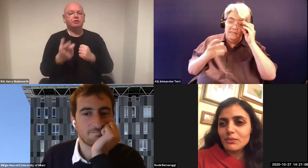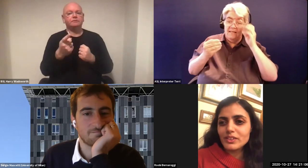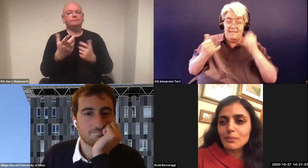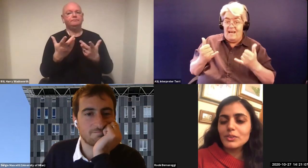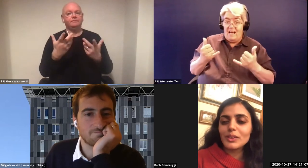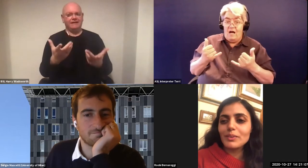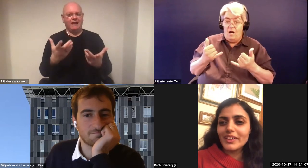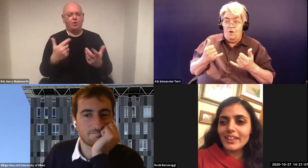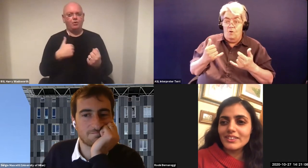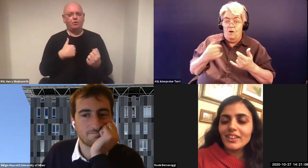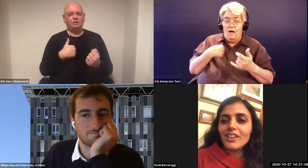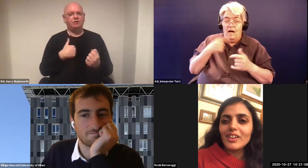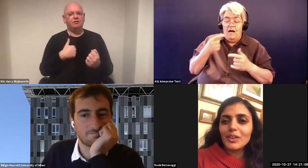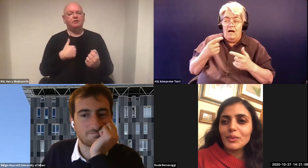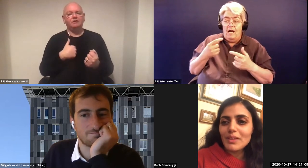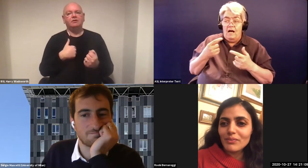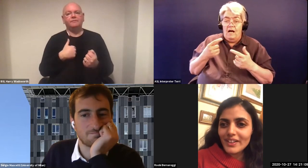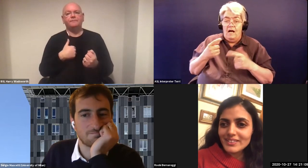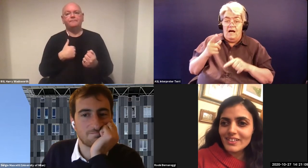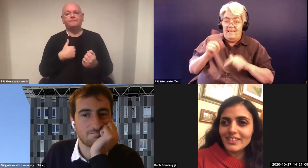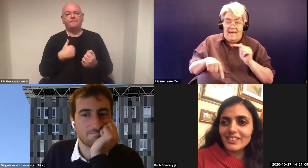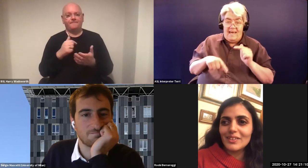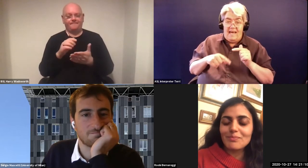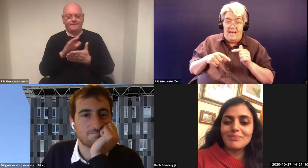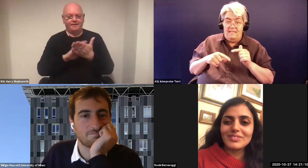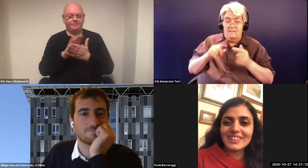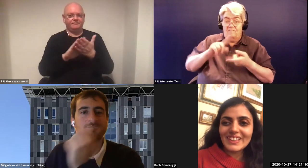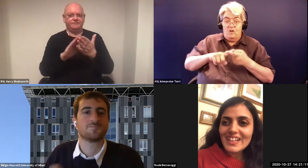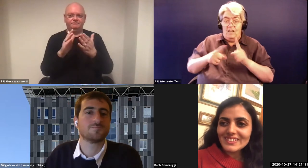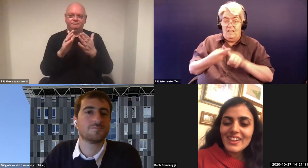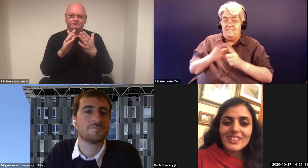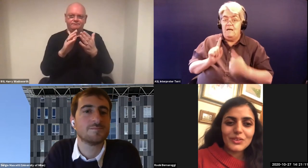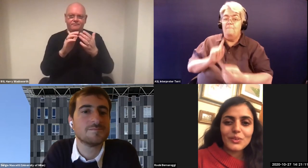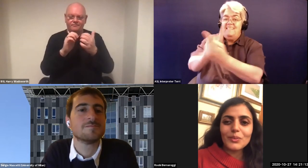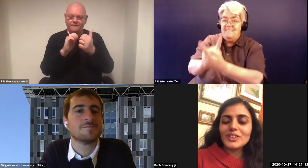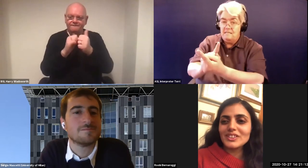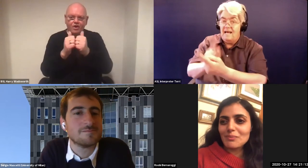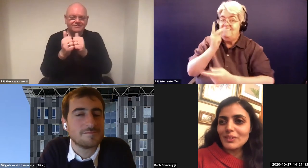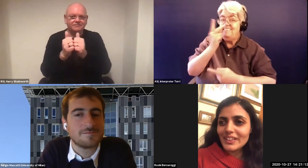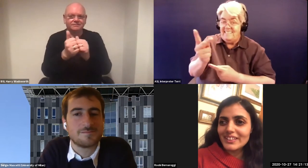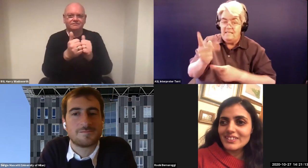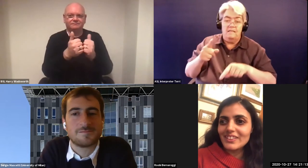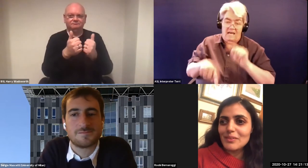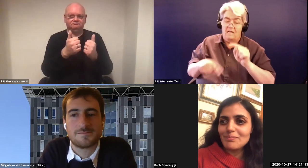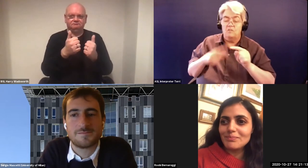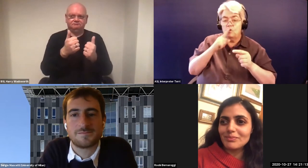for example to communicate uh with my friends like um seeing us so we just communicate um